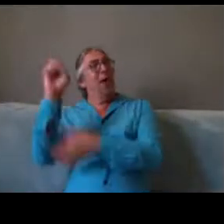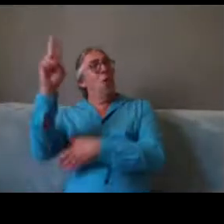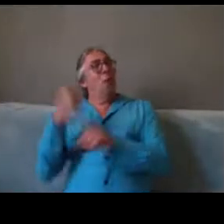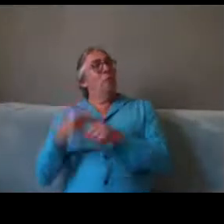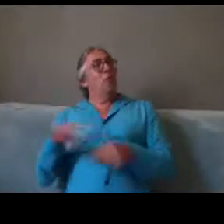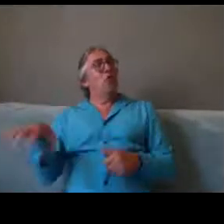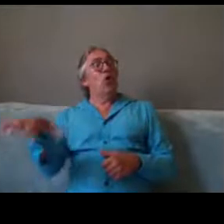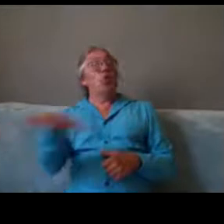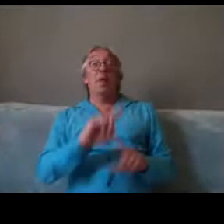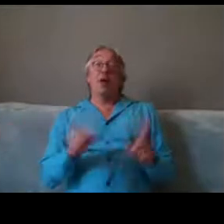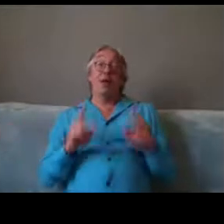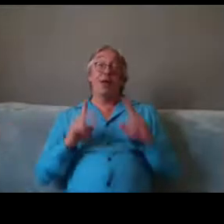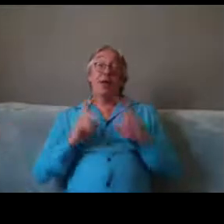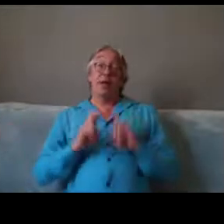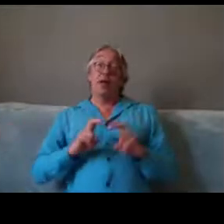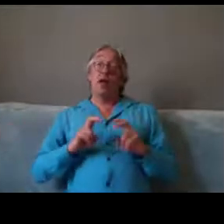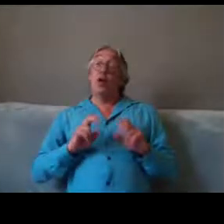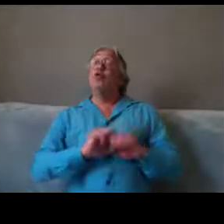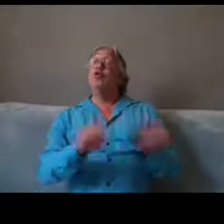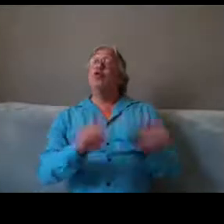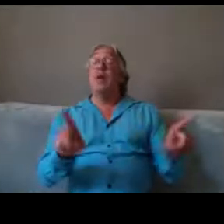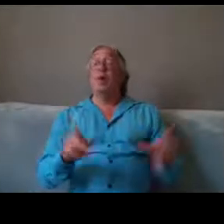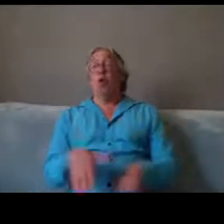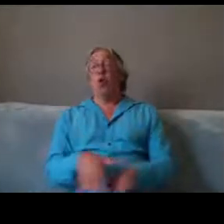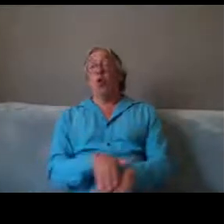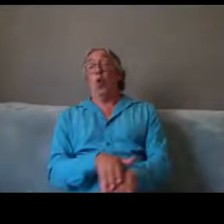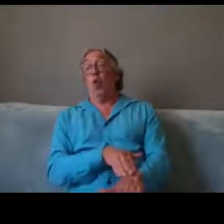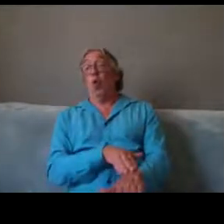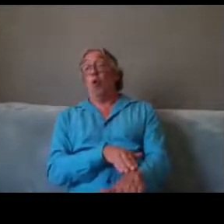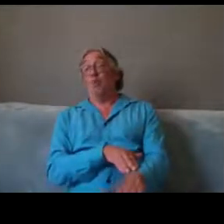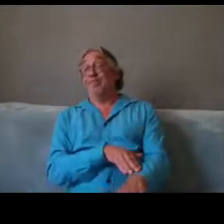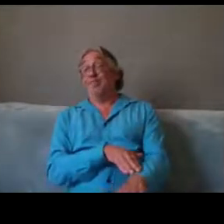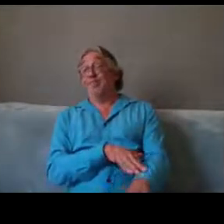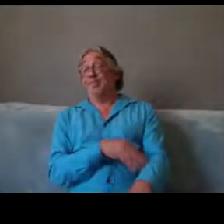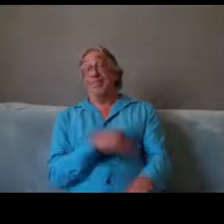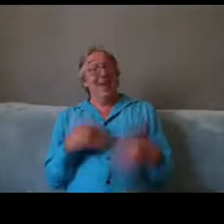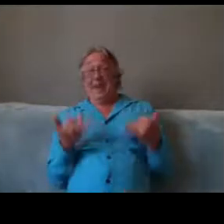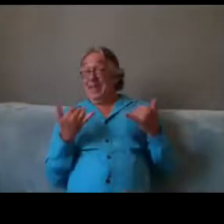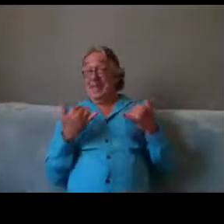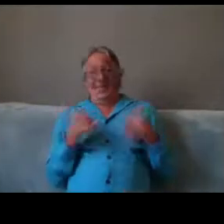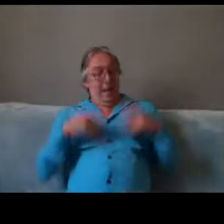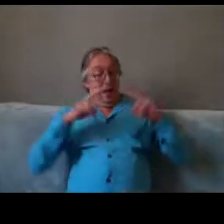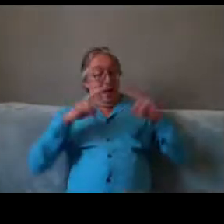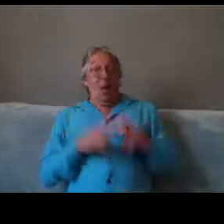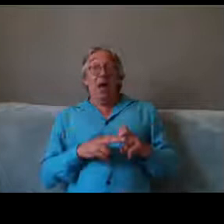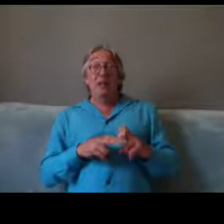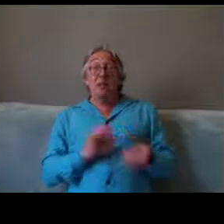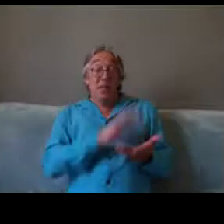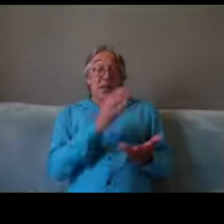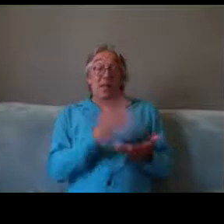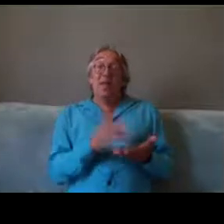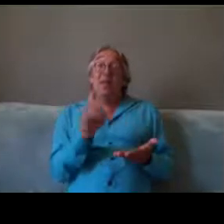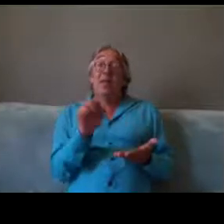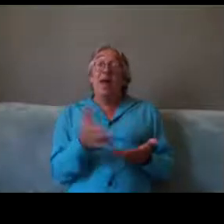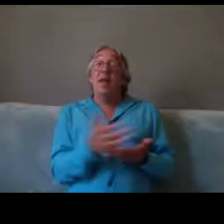and what the Commission is thinking about doing. So those documents can be found online.